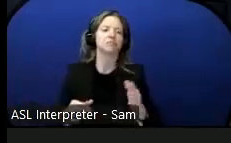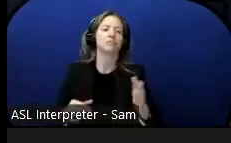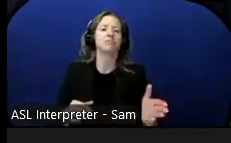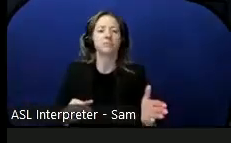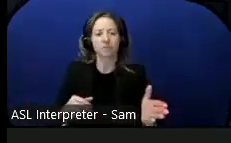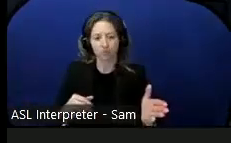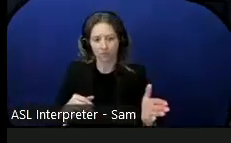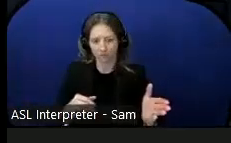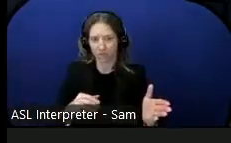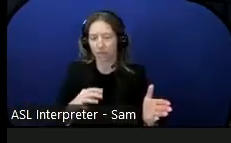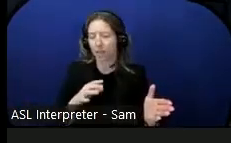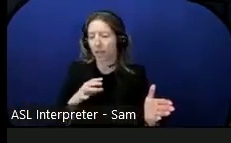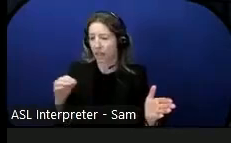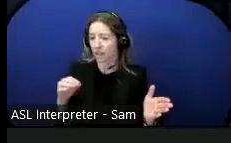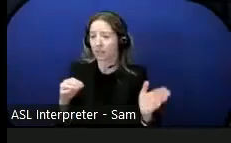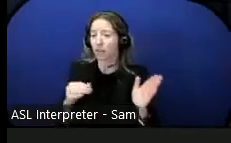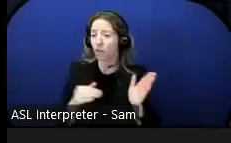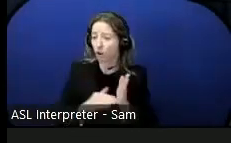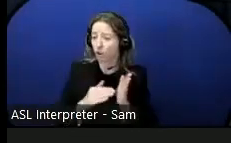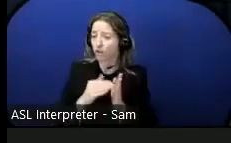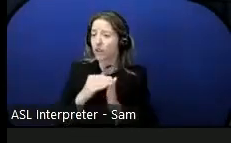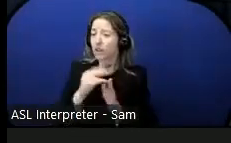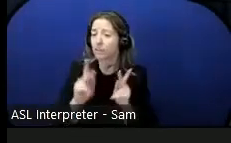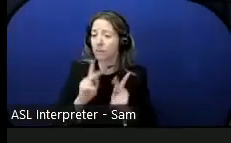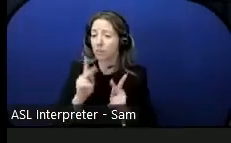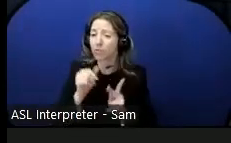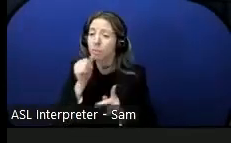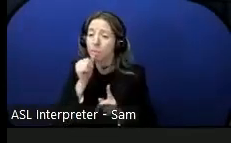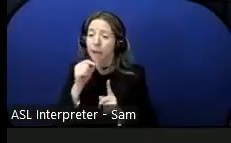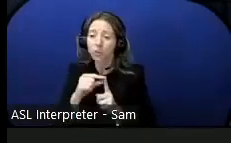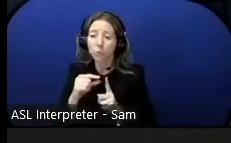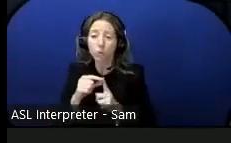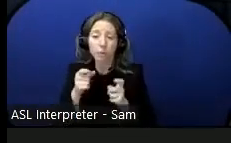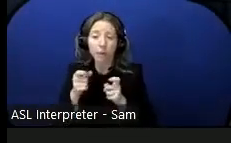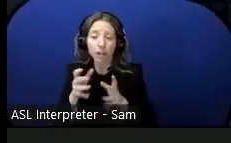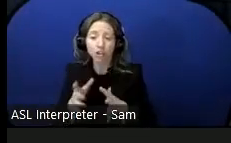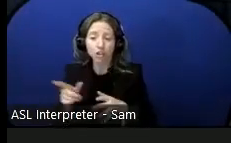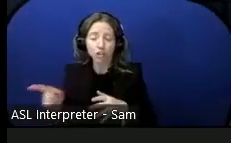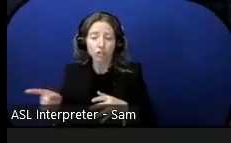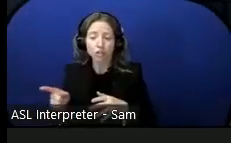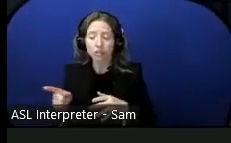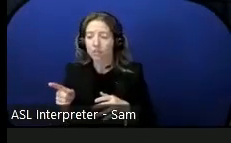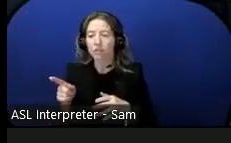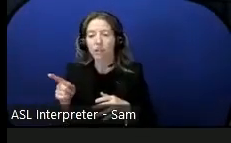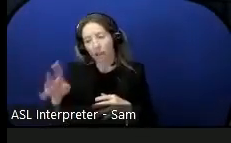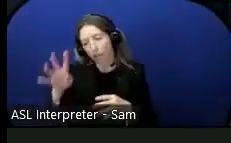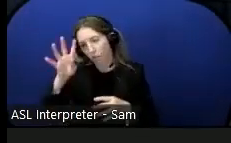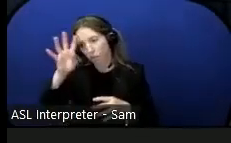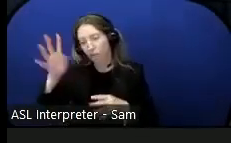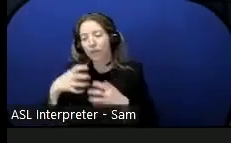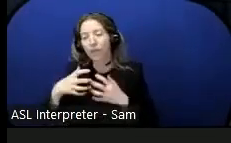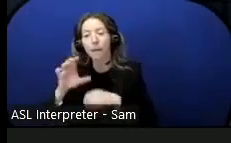so they don't have to type as much. People with visual disabilities rely on them because it's just easier and faster.